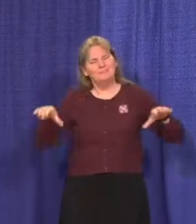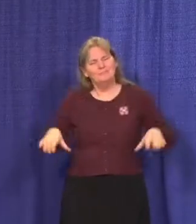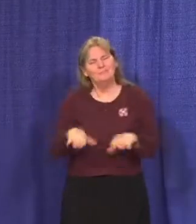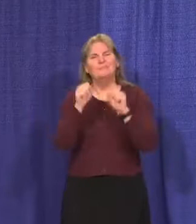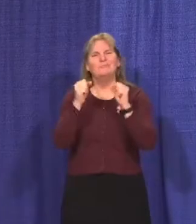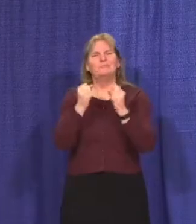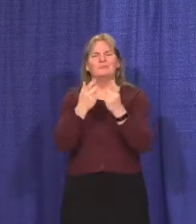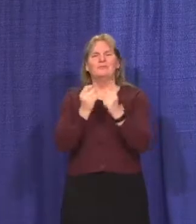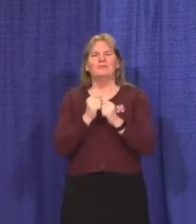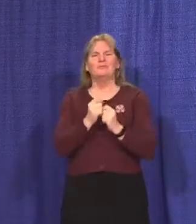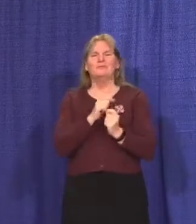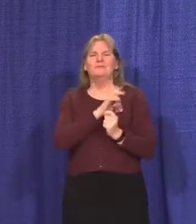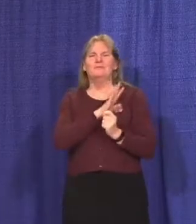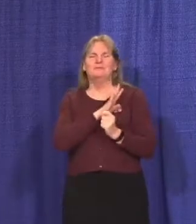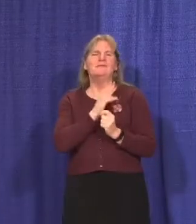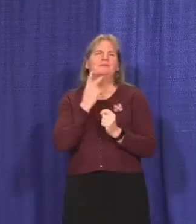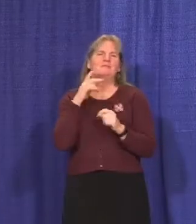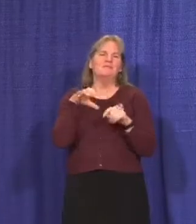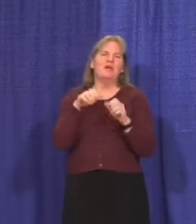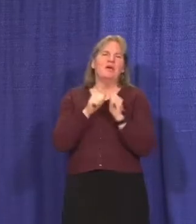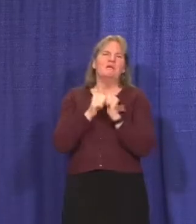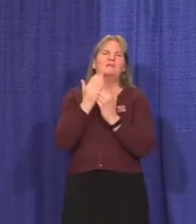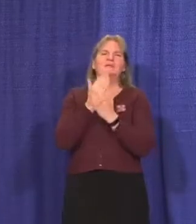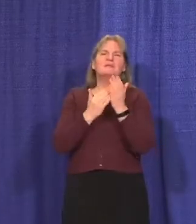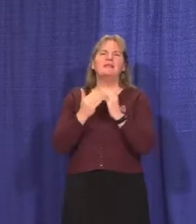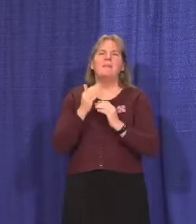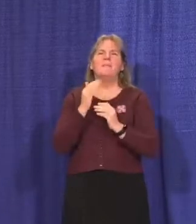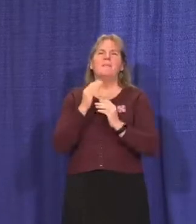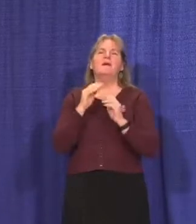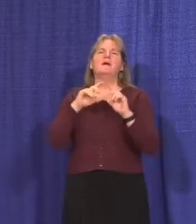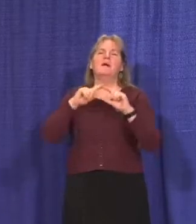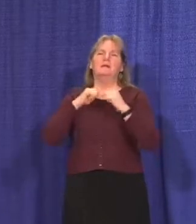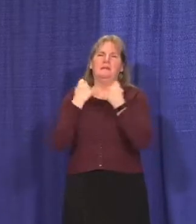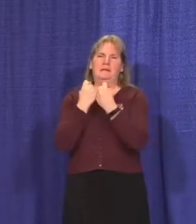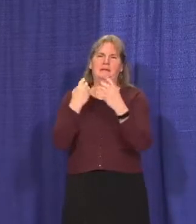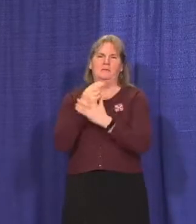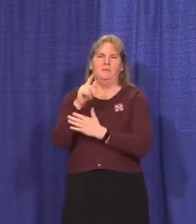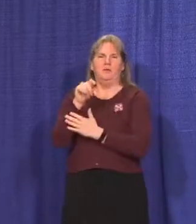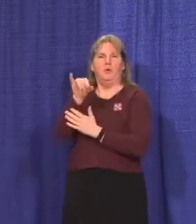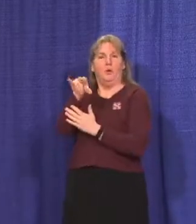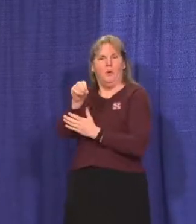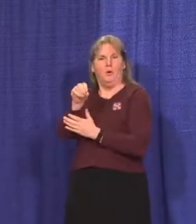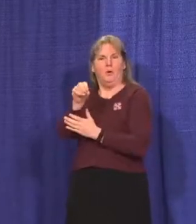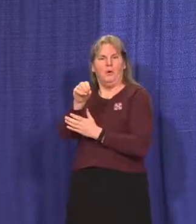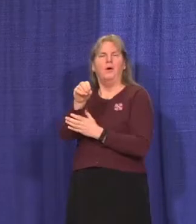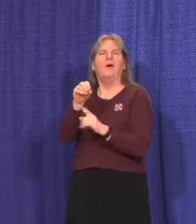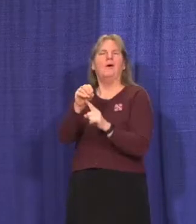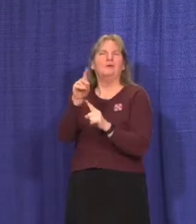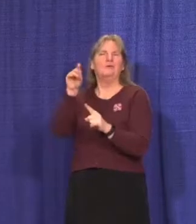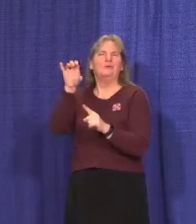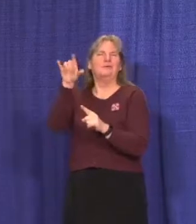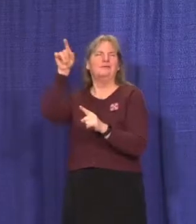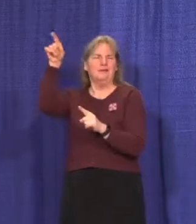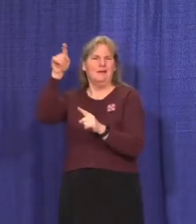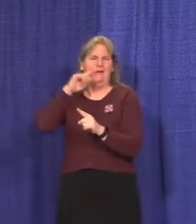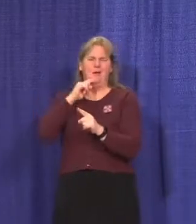talk with some members of Togo Togo. We remarked about the professionalism and positivity